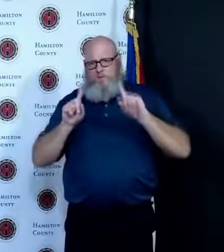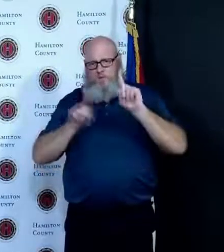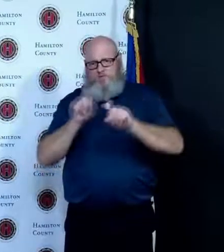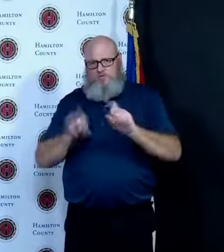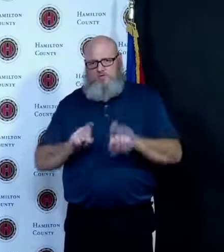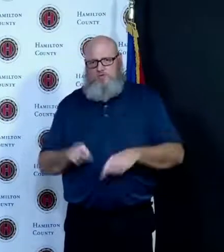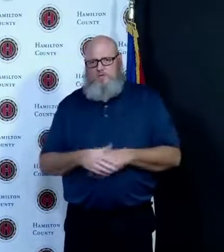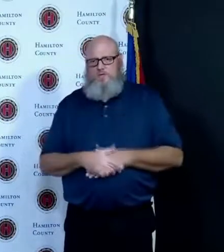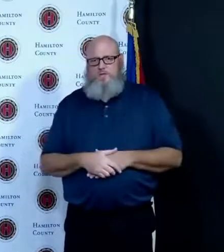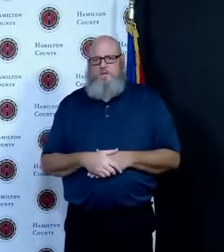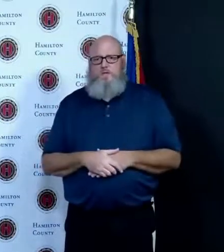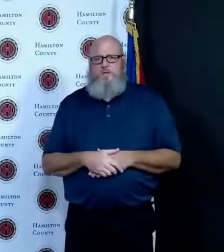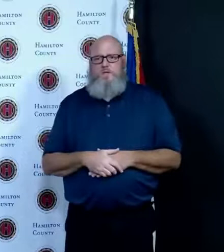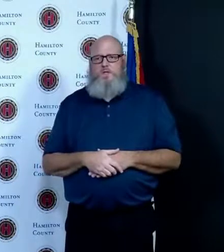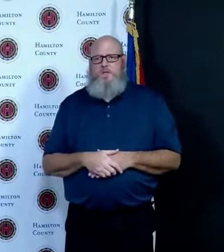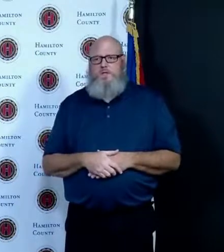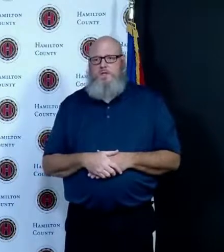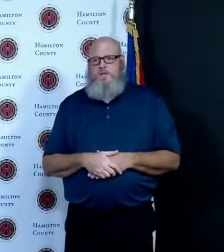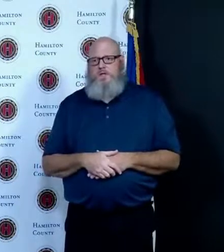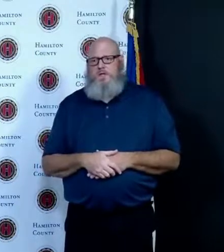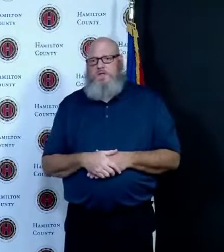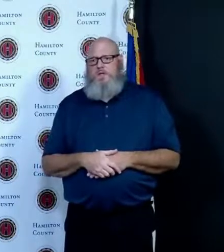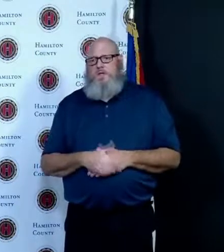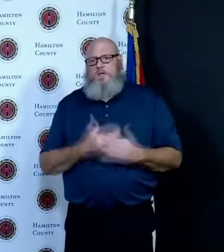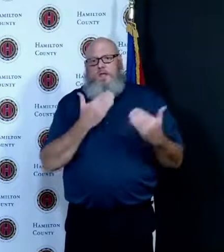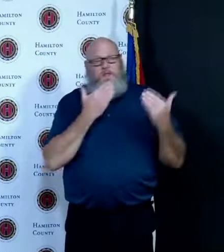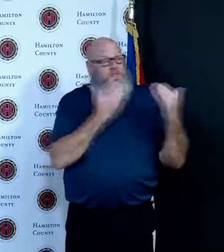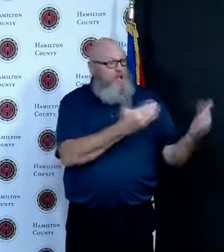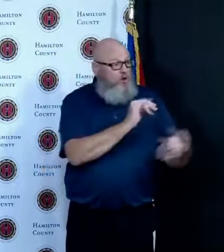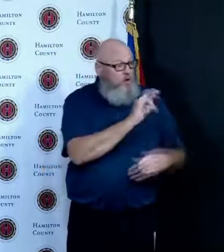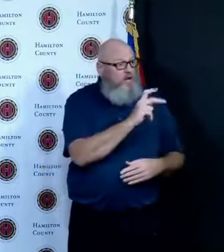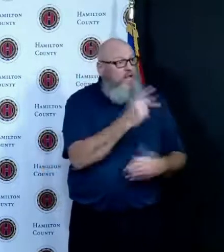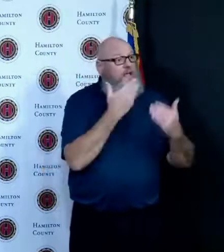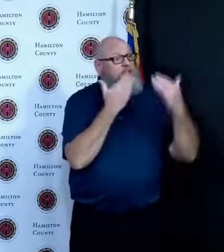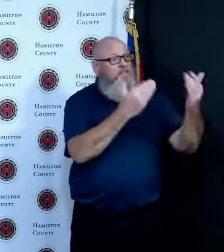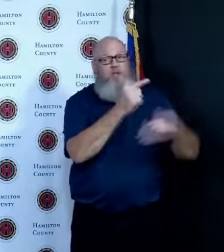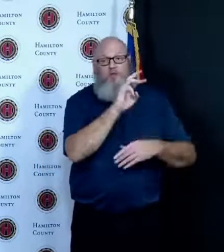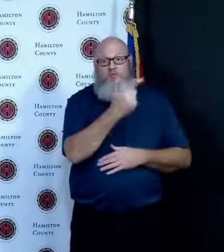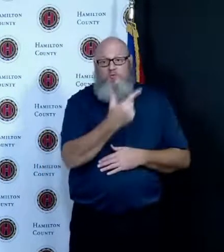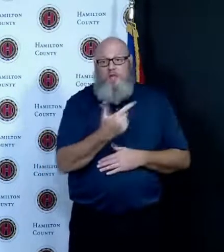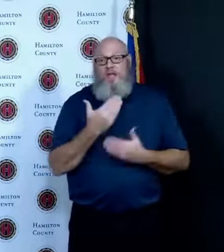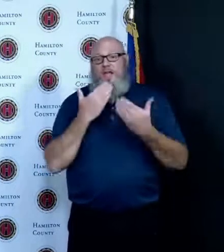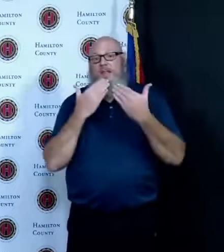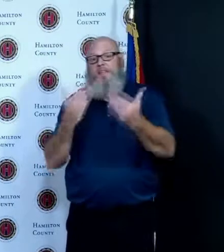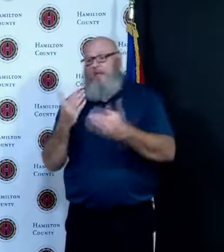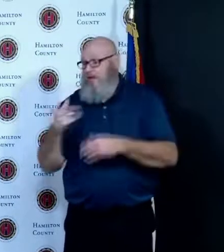all right well I want to thank Nick and Greg as always for being here so thank you all